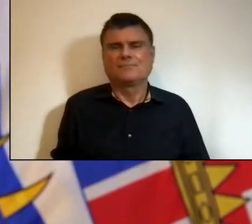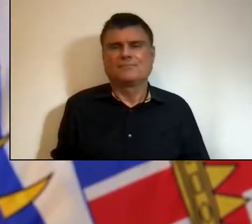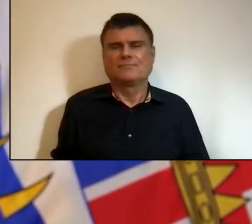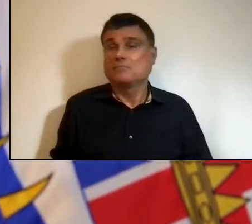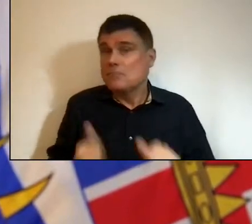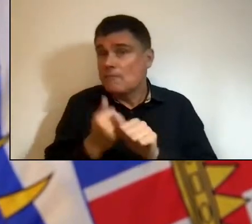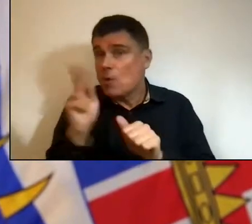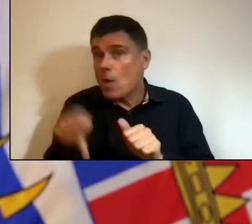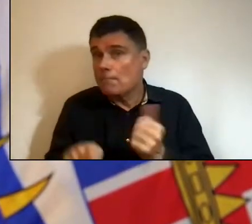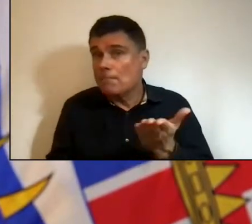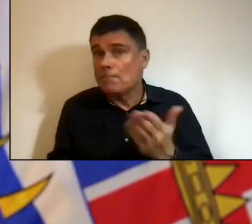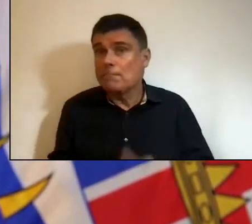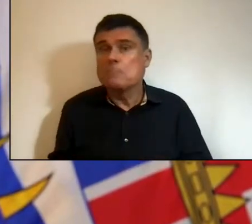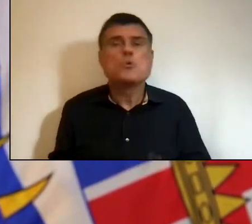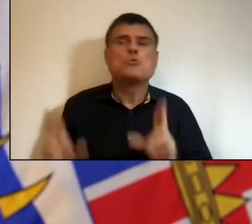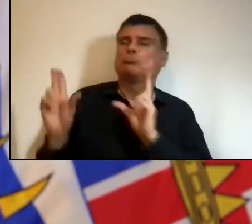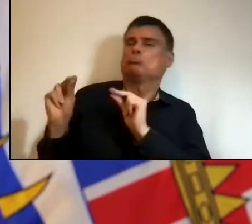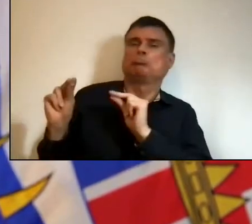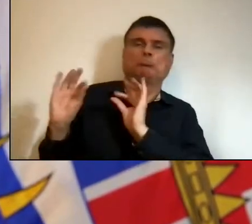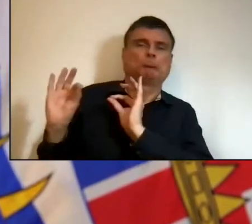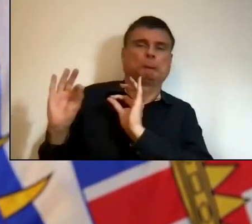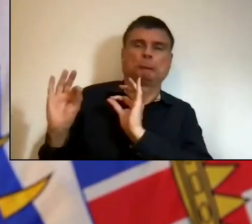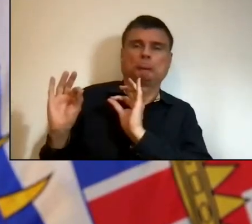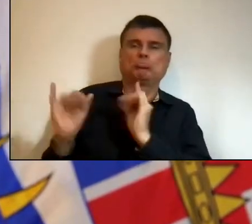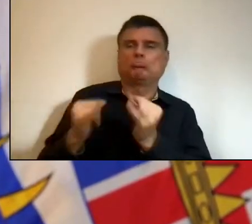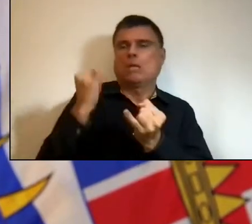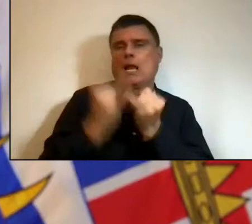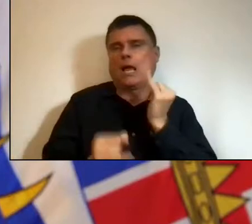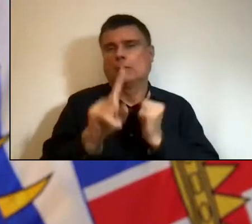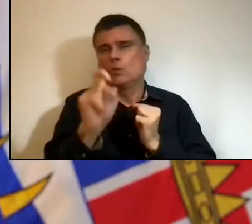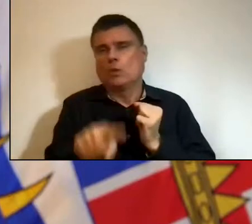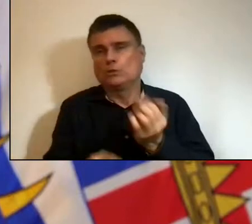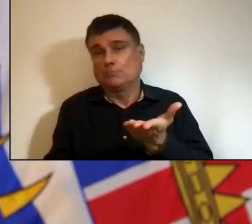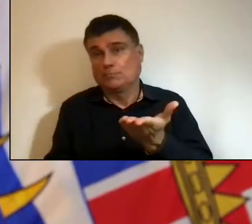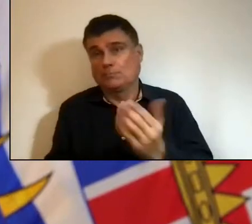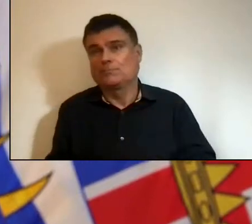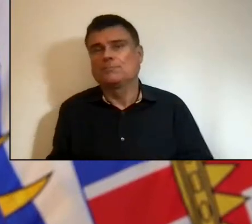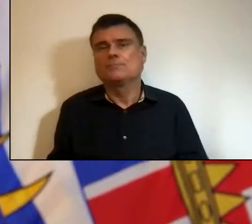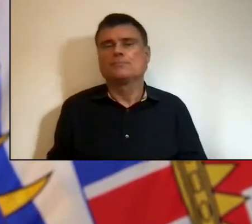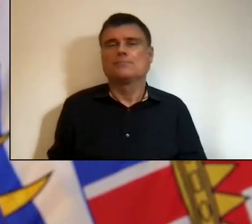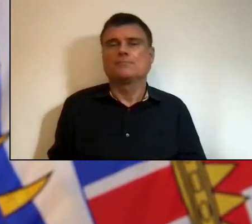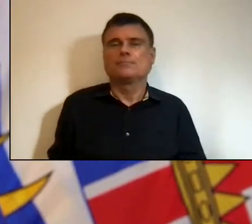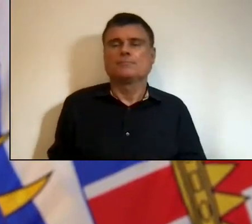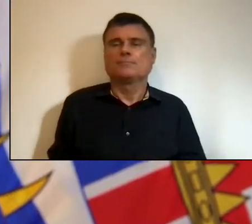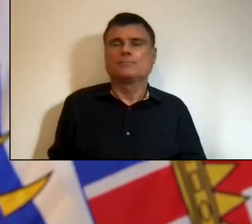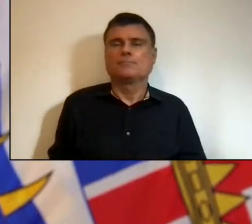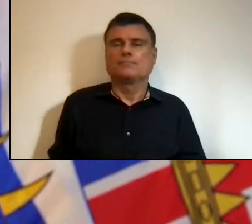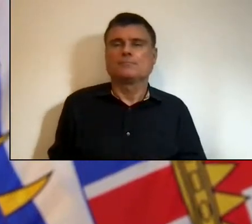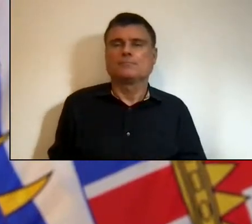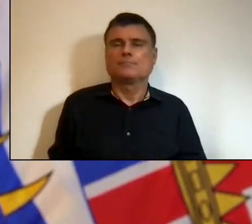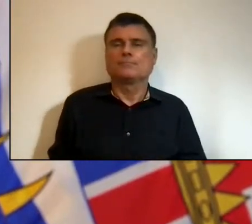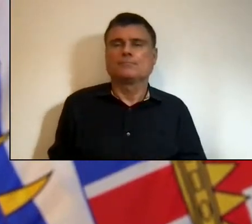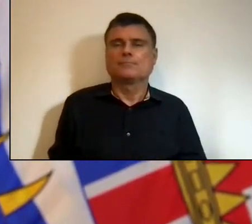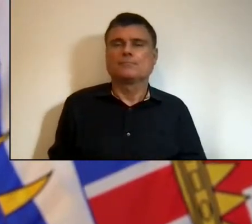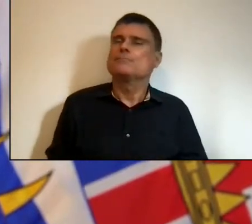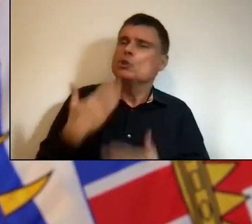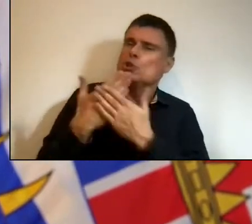question today is from John Hernandez, CBC. Hey Good